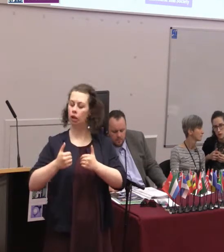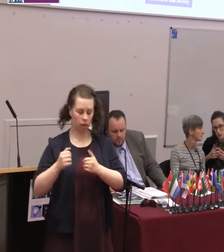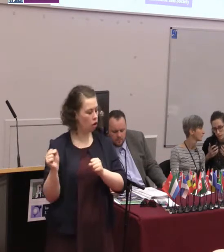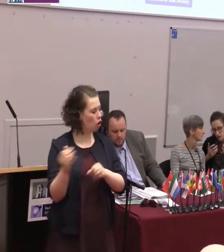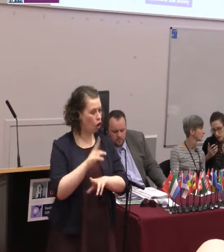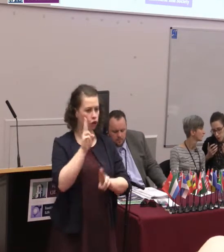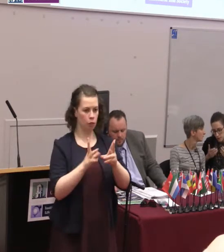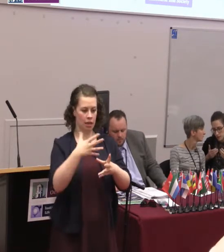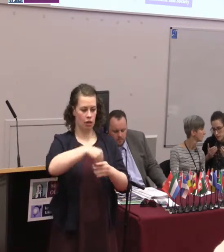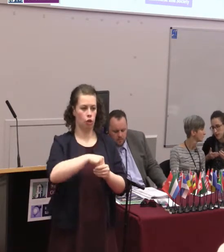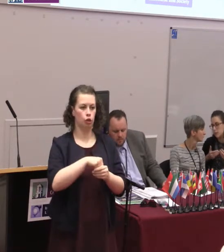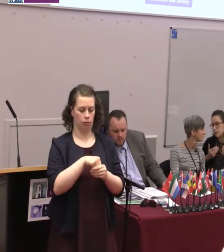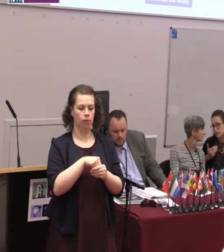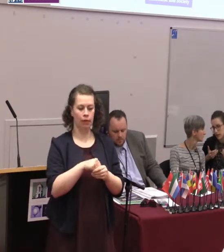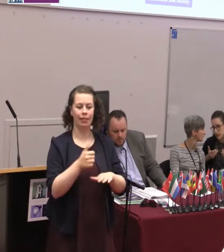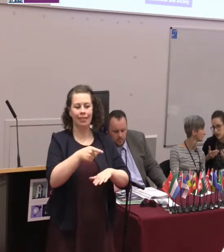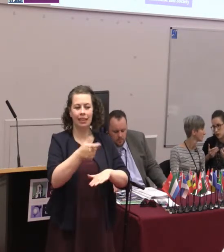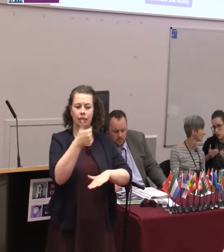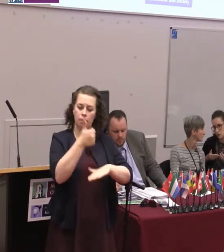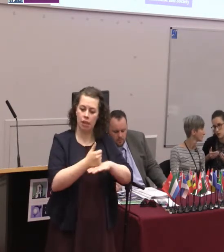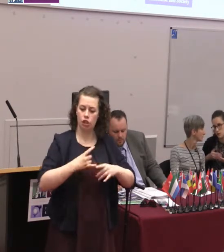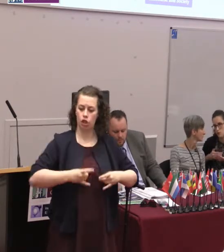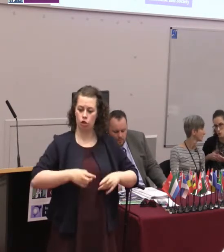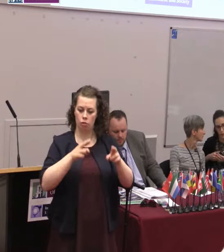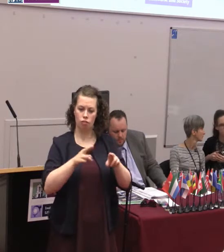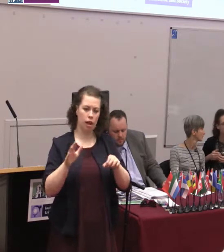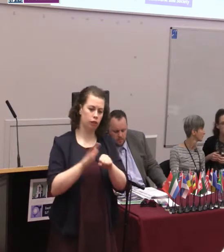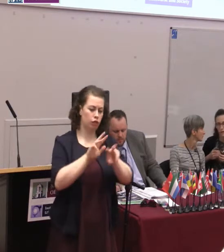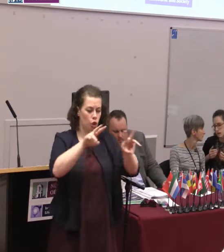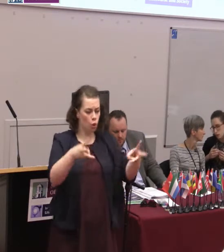It is a basic human right all over the world.